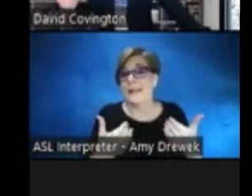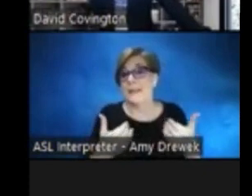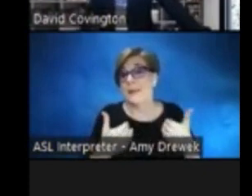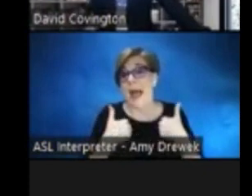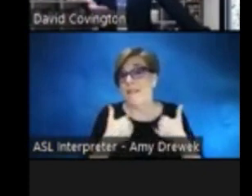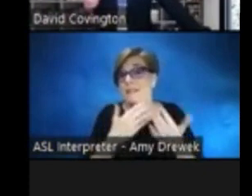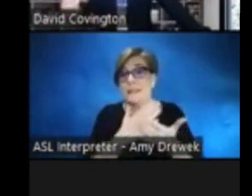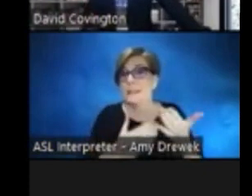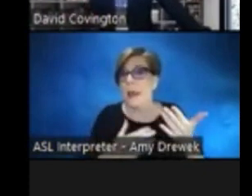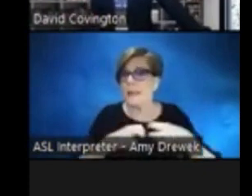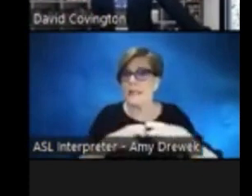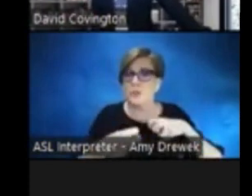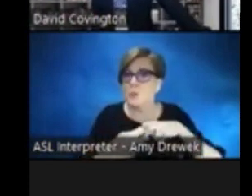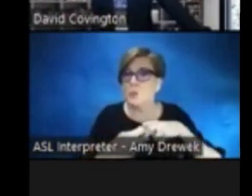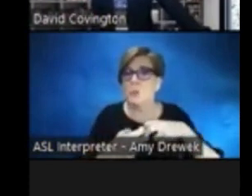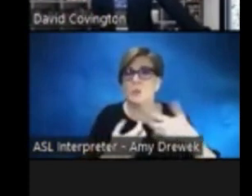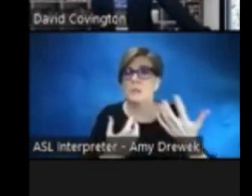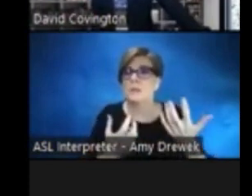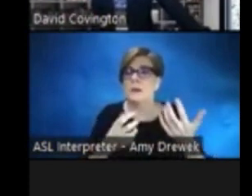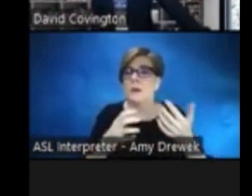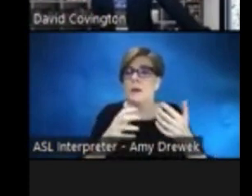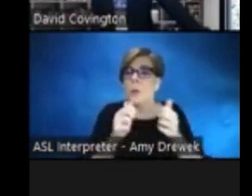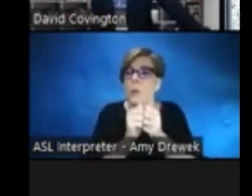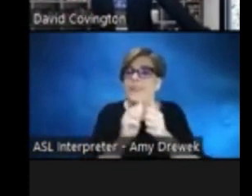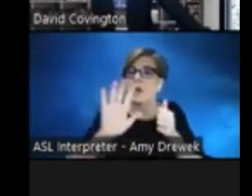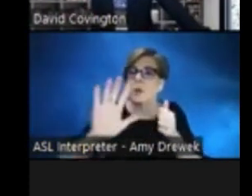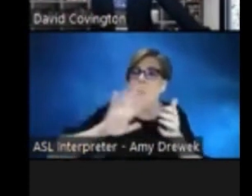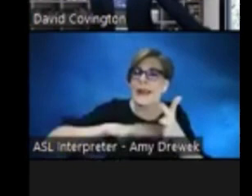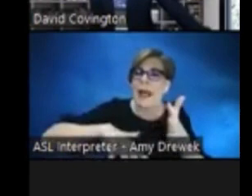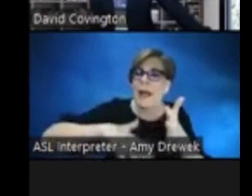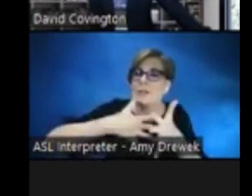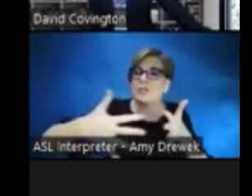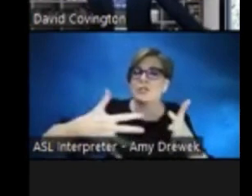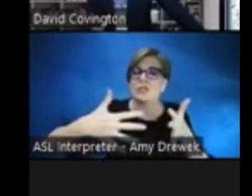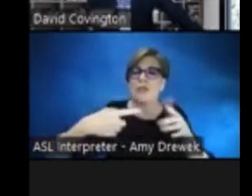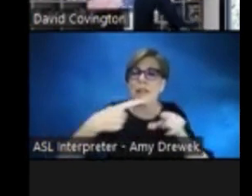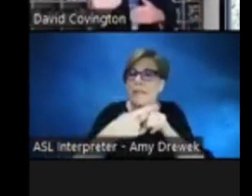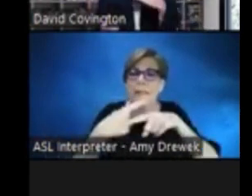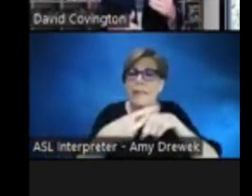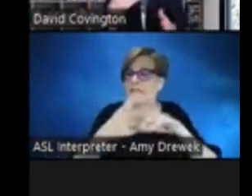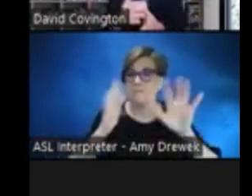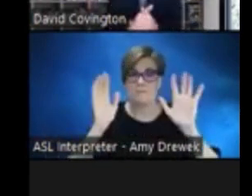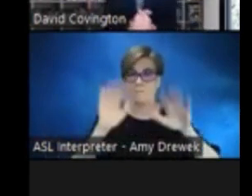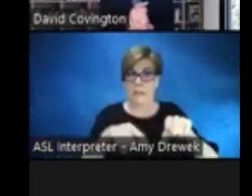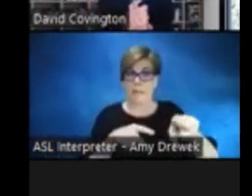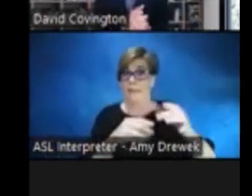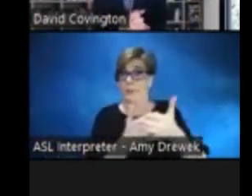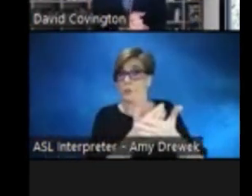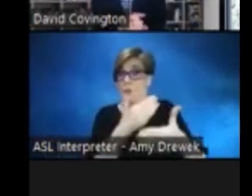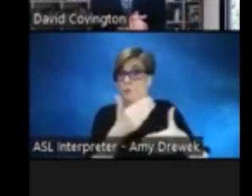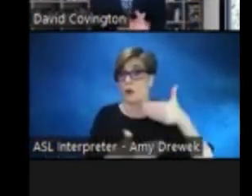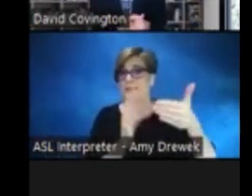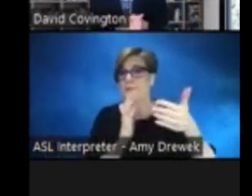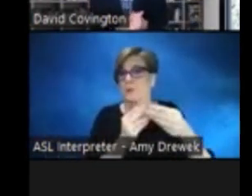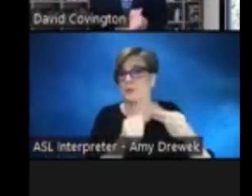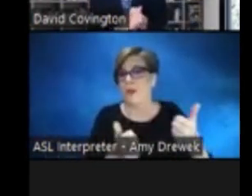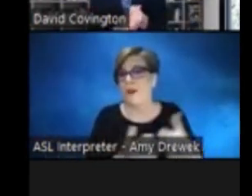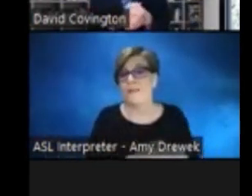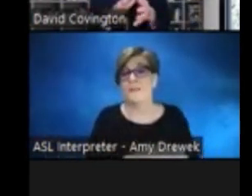A LOT OF THAT WILL BE SOLVED WITH THE NEW PROCESS. WE ARE WORKING AS FAST AS WE CAN.